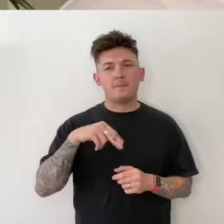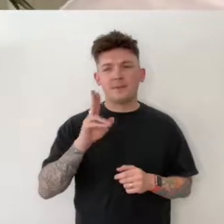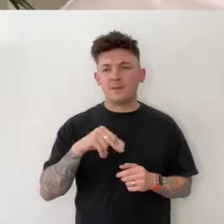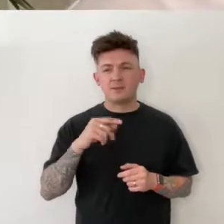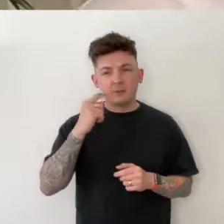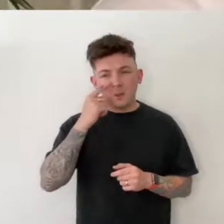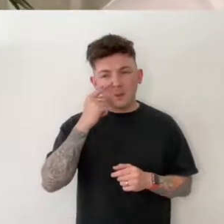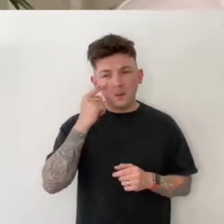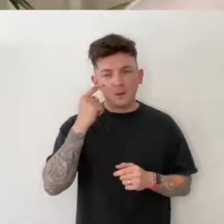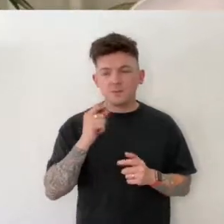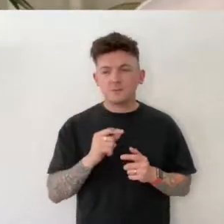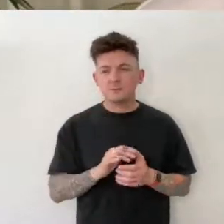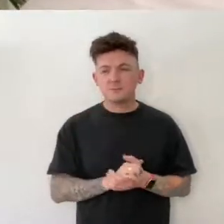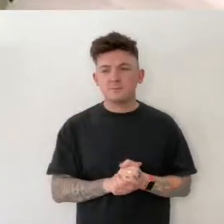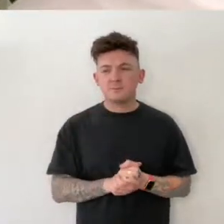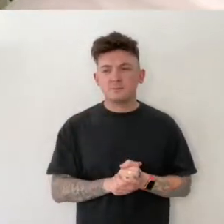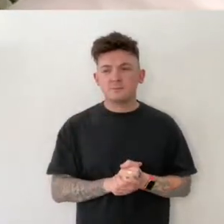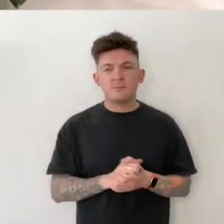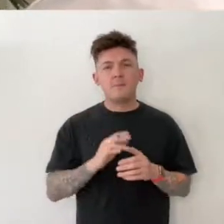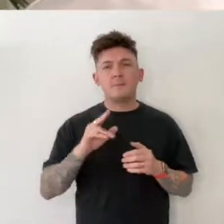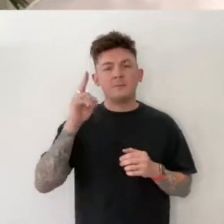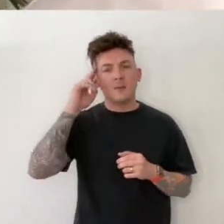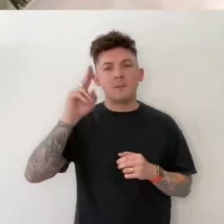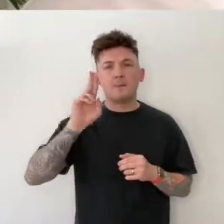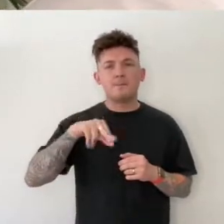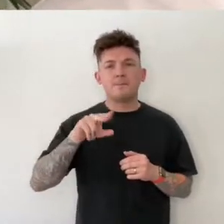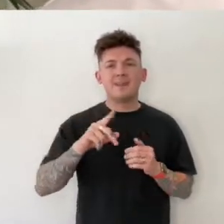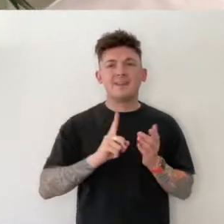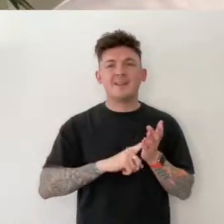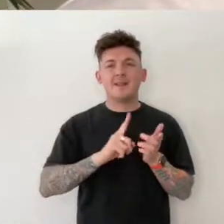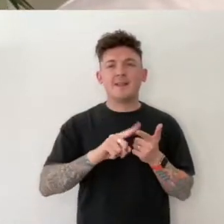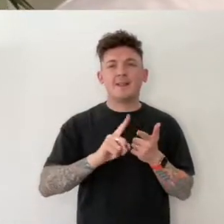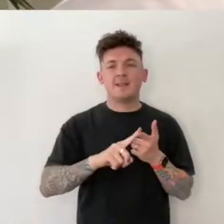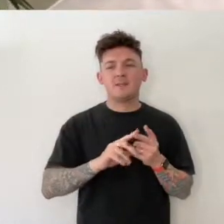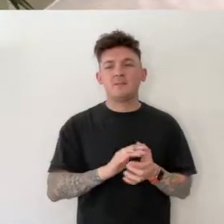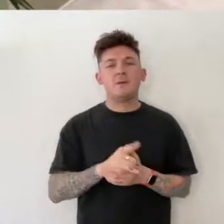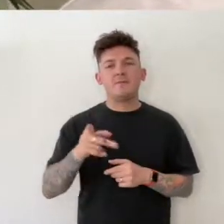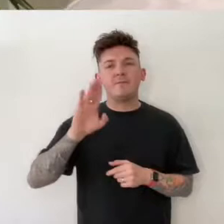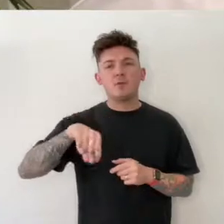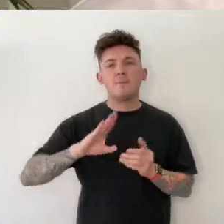around my eyes. painterly is from MAC, it's a nice little paint pot it's like another